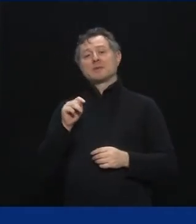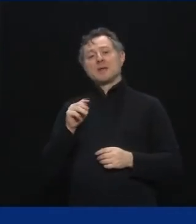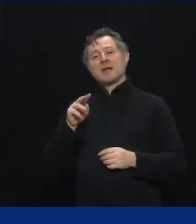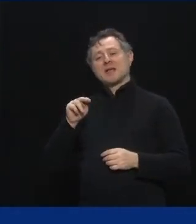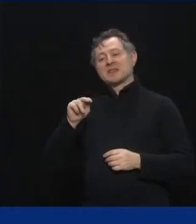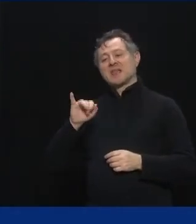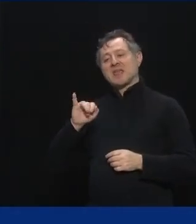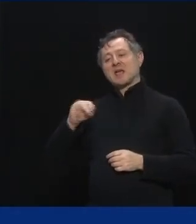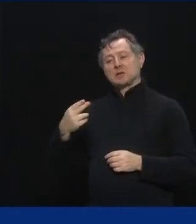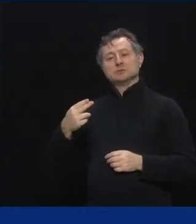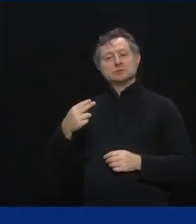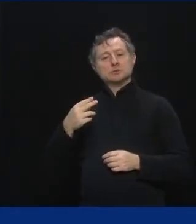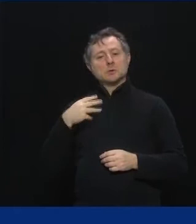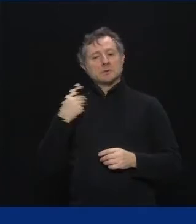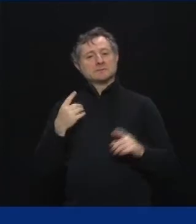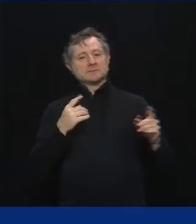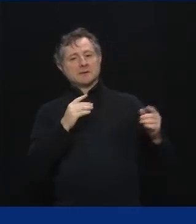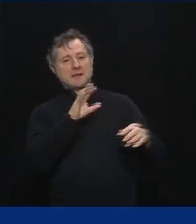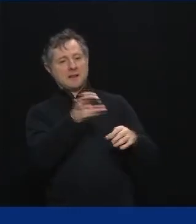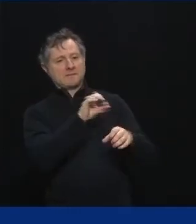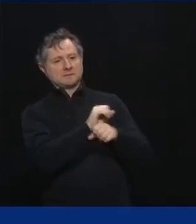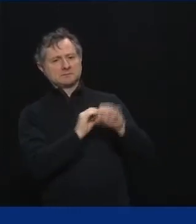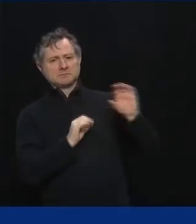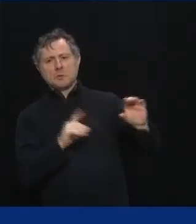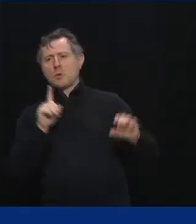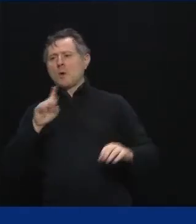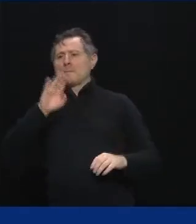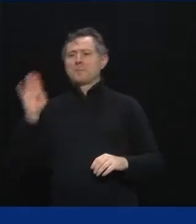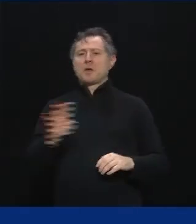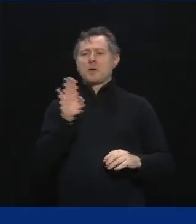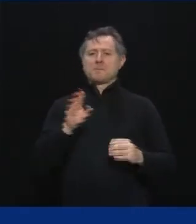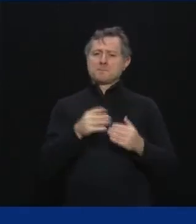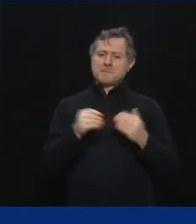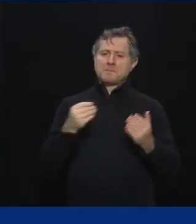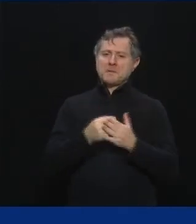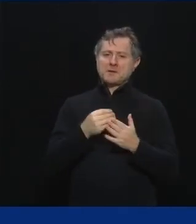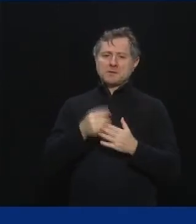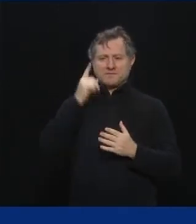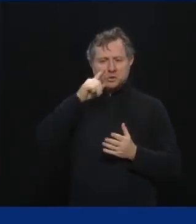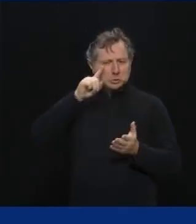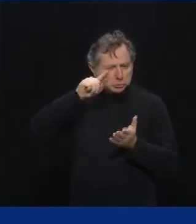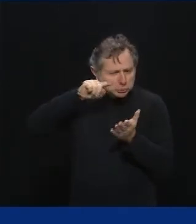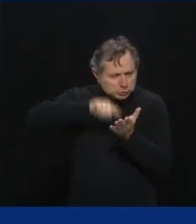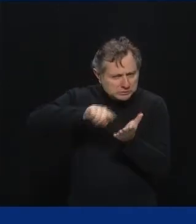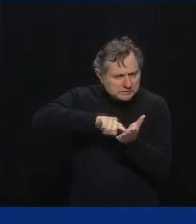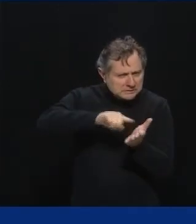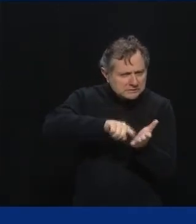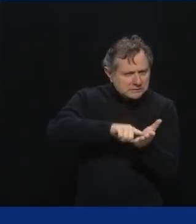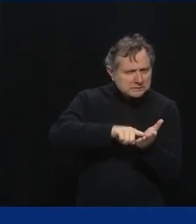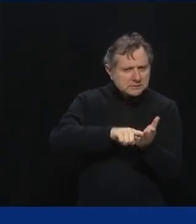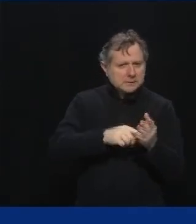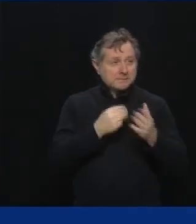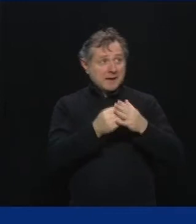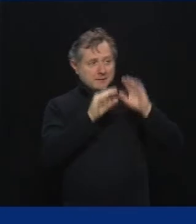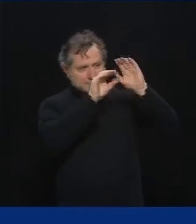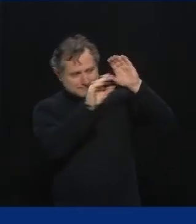MAKE SURE WE HAVE THE FUNDING AVAILABLE FOR THIS DEPARTMENT OF NIH IN WASHINGTON HAS ALLOCATED NATIONWIDE $1 BILLION FOR THIS RESEARCH.